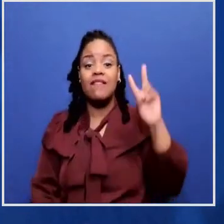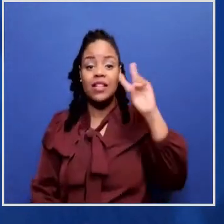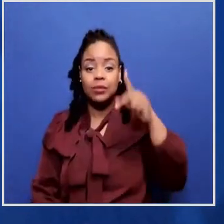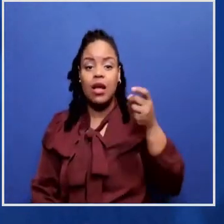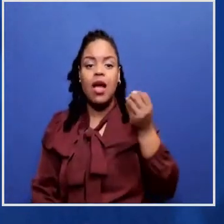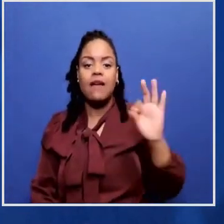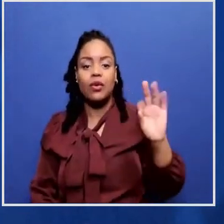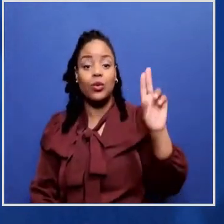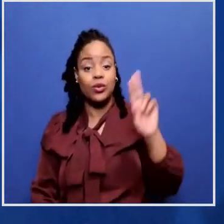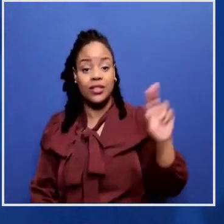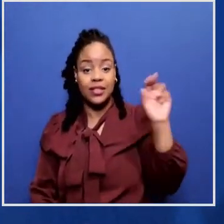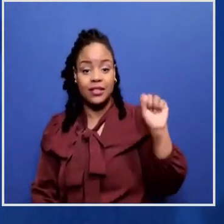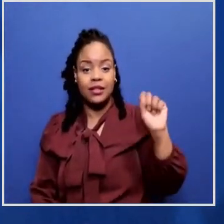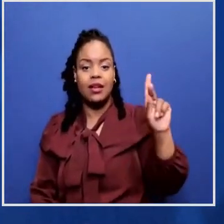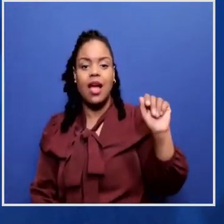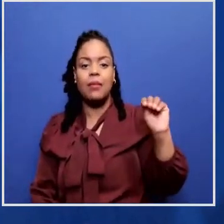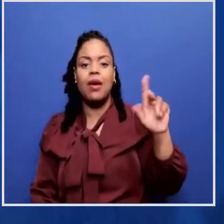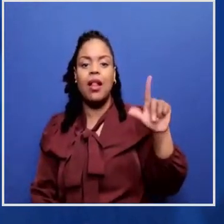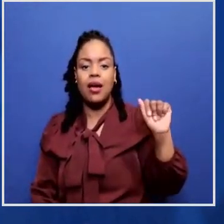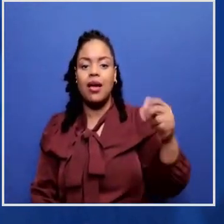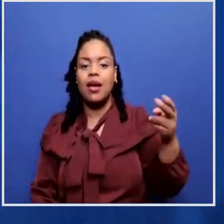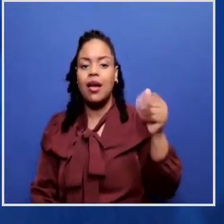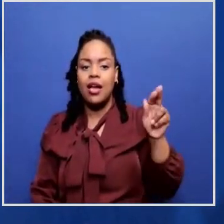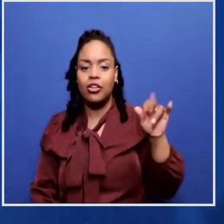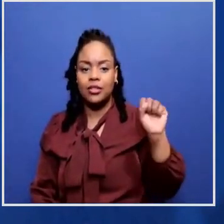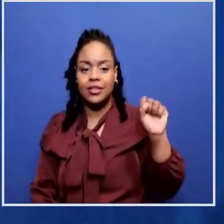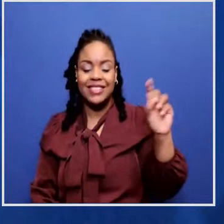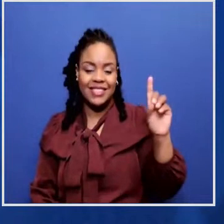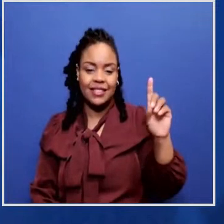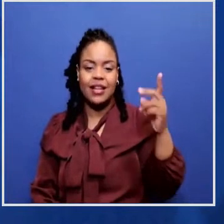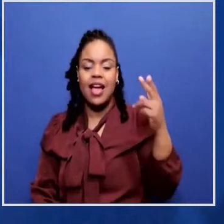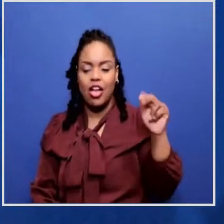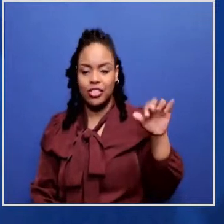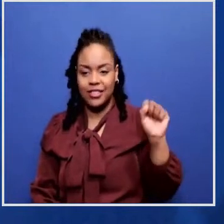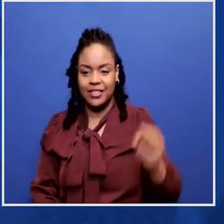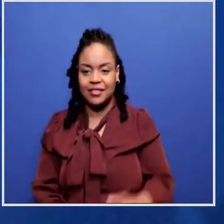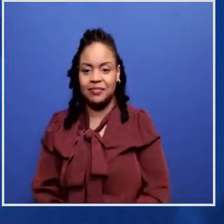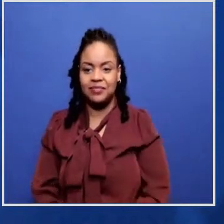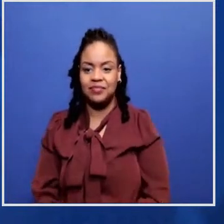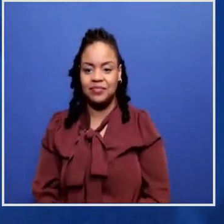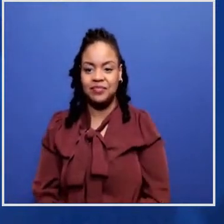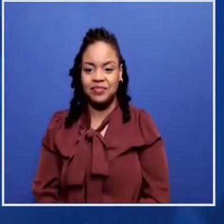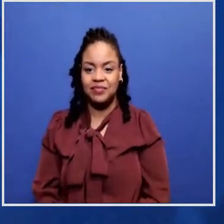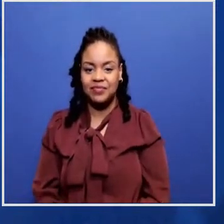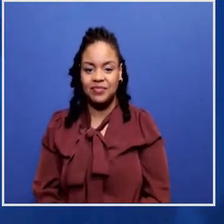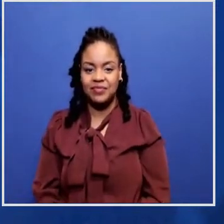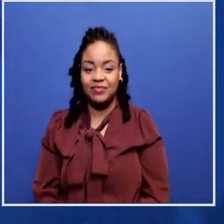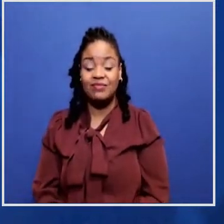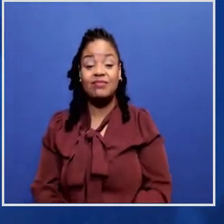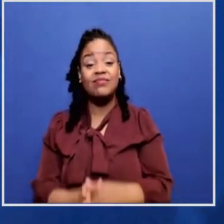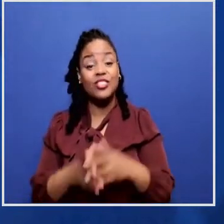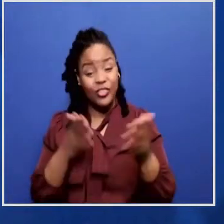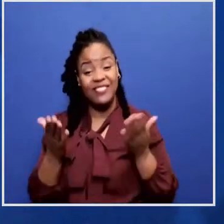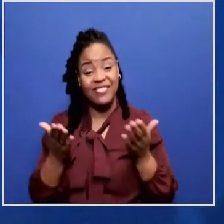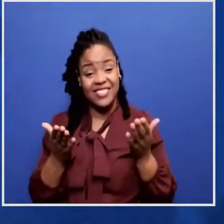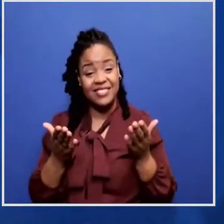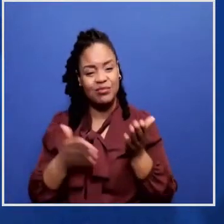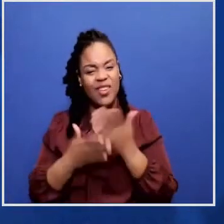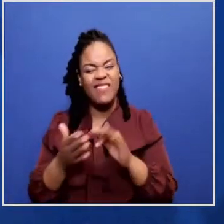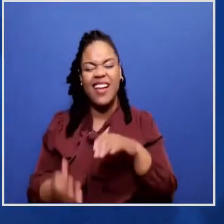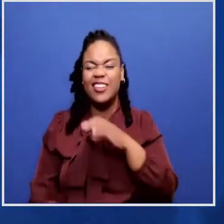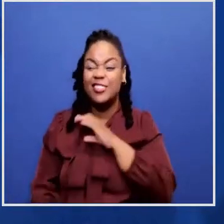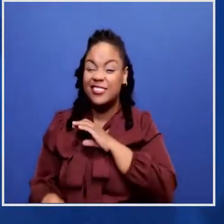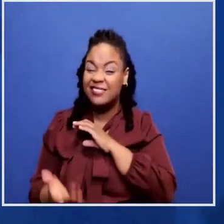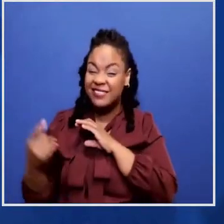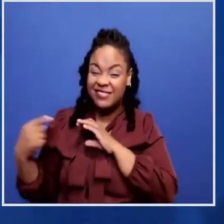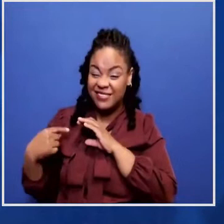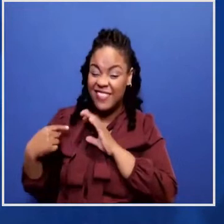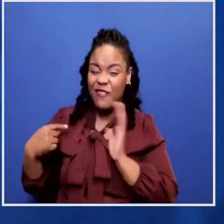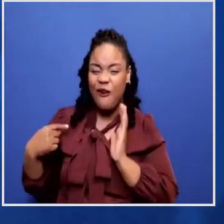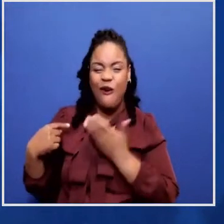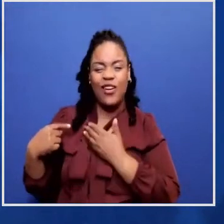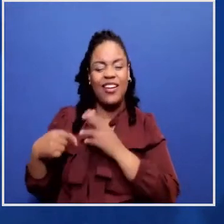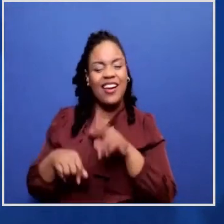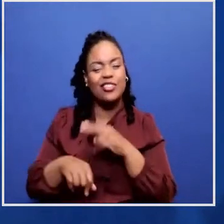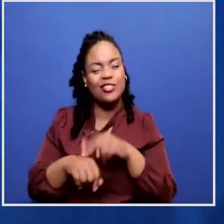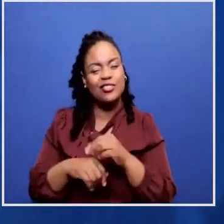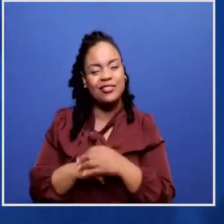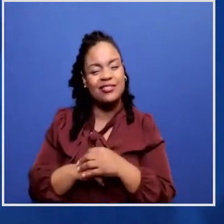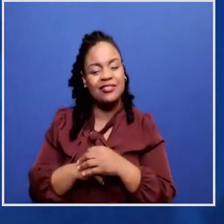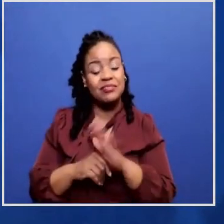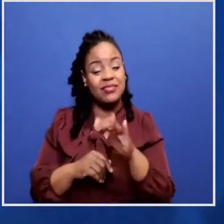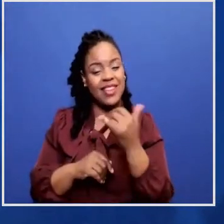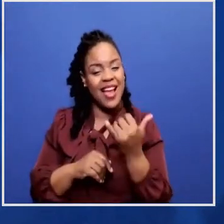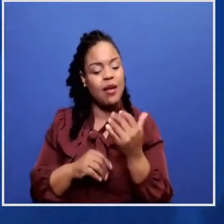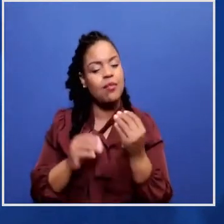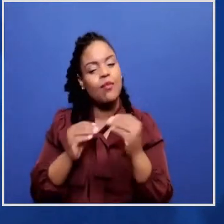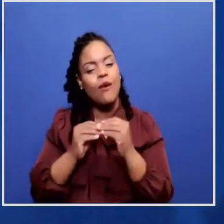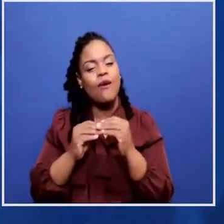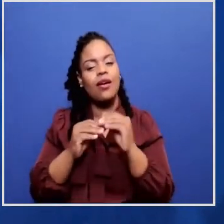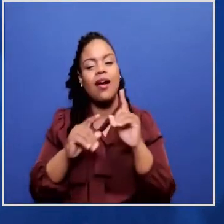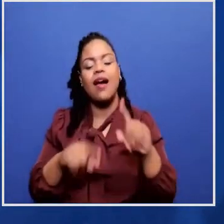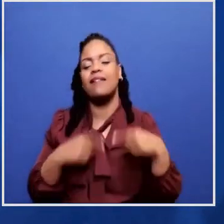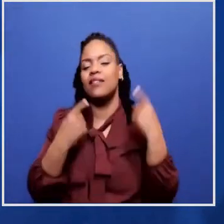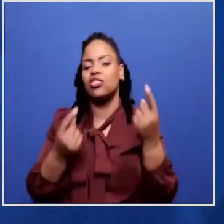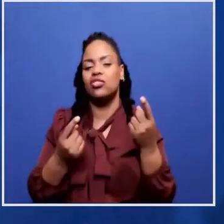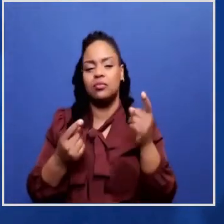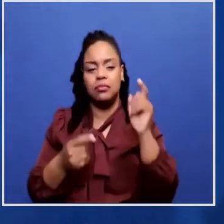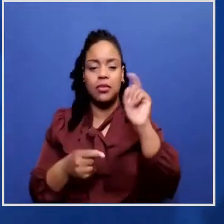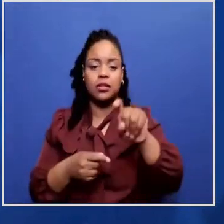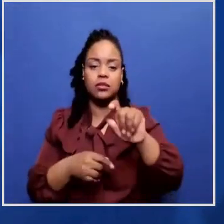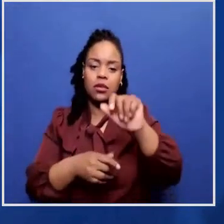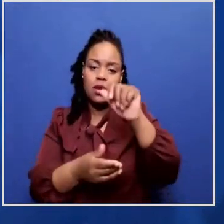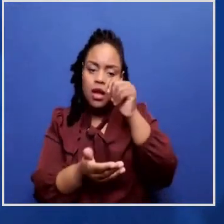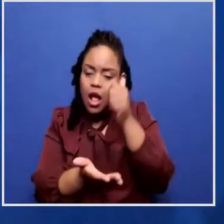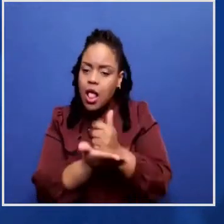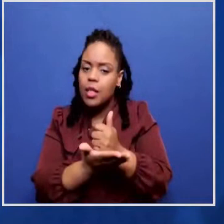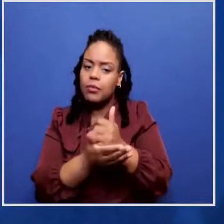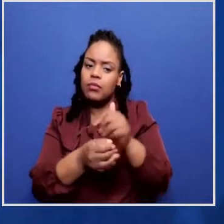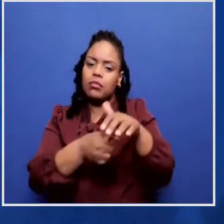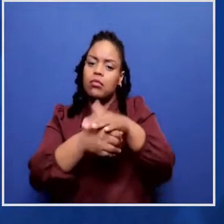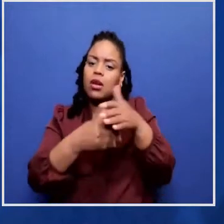PLEASE WELCOME THE NEXT VICE